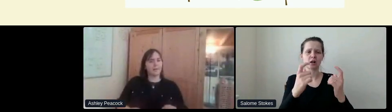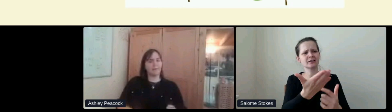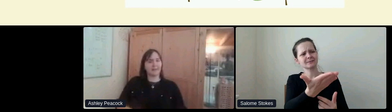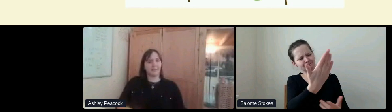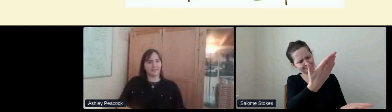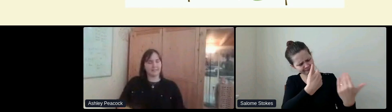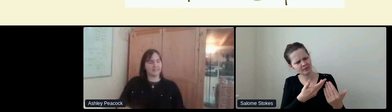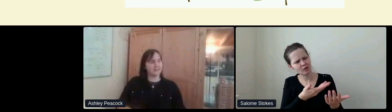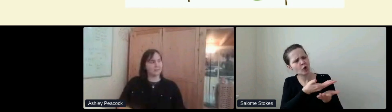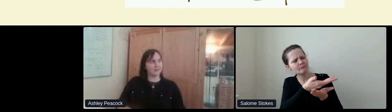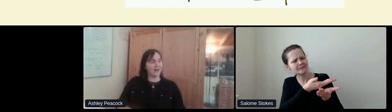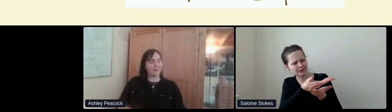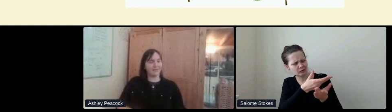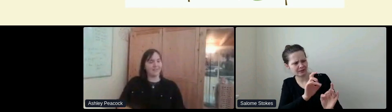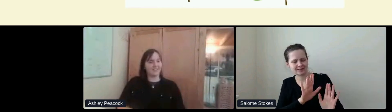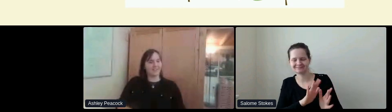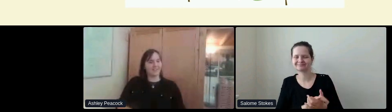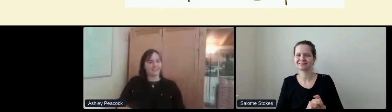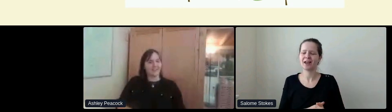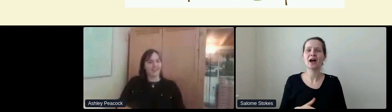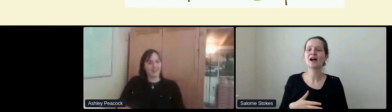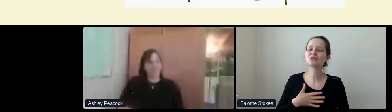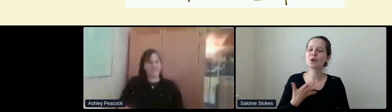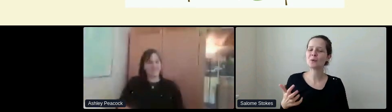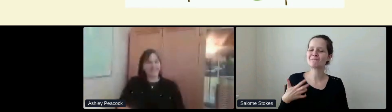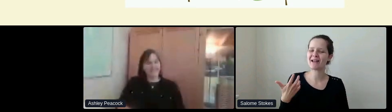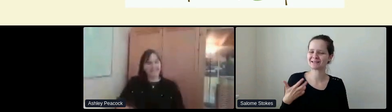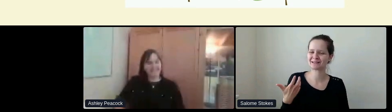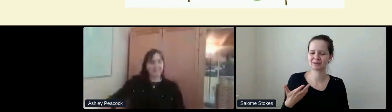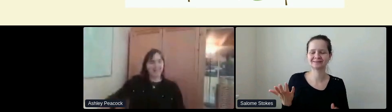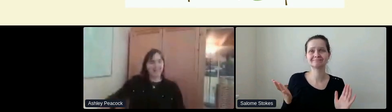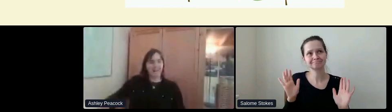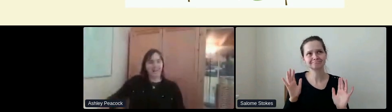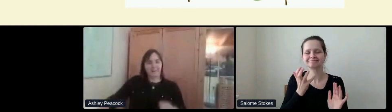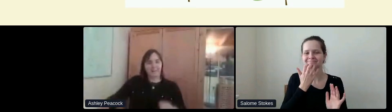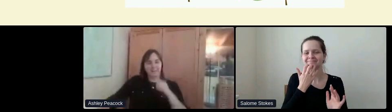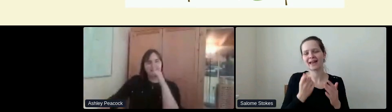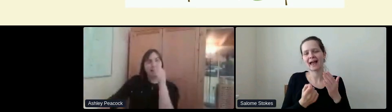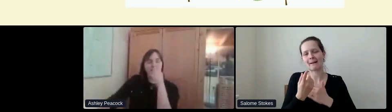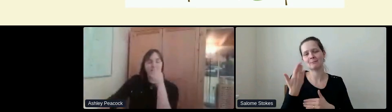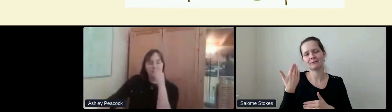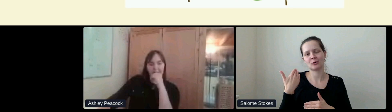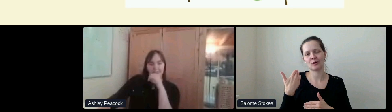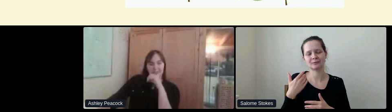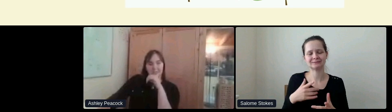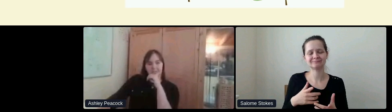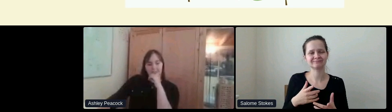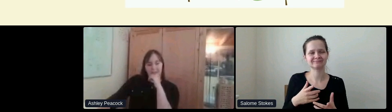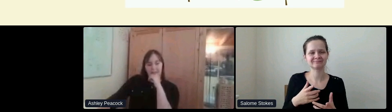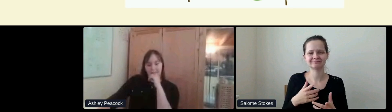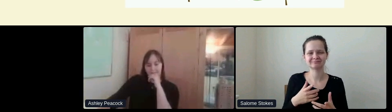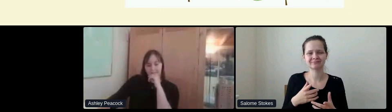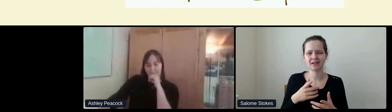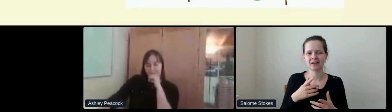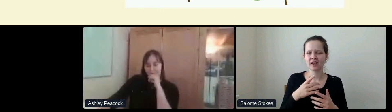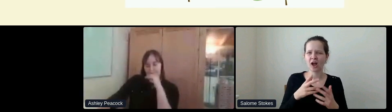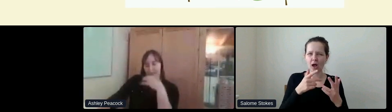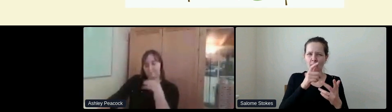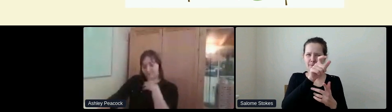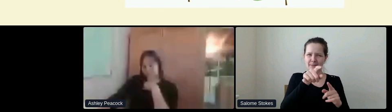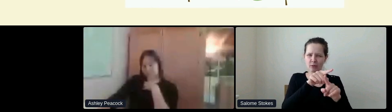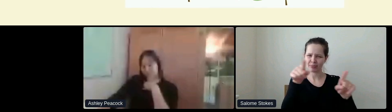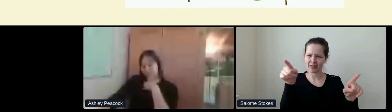this because that's what could happen but people's attitudes, for me is often quite the big one